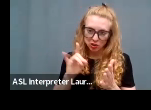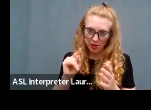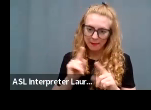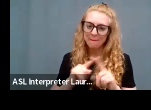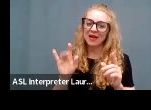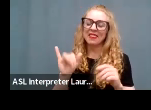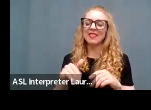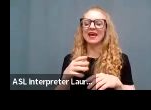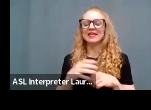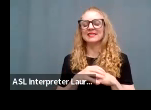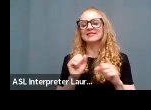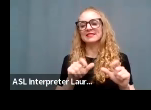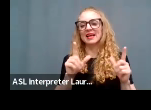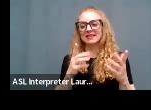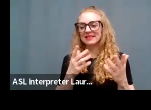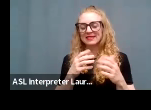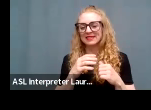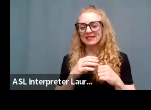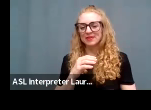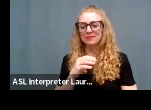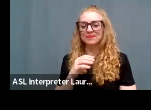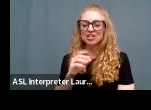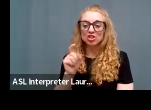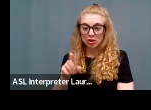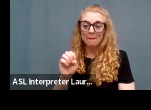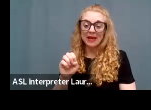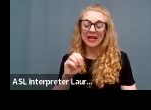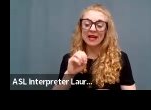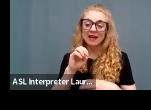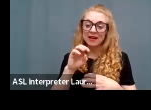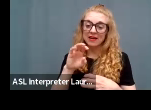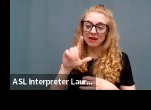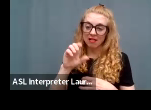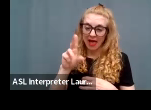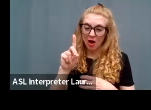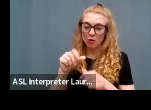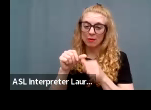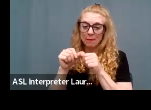classic scenario it should be cloud-based it should be local or hybrid and it's a whole